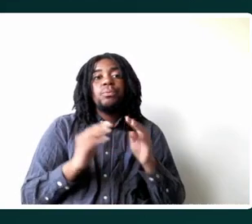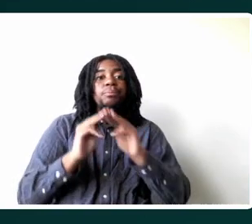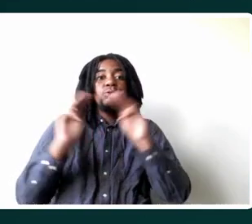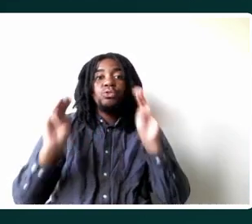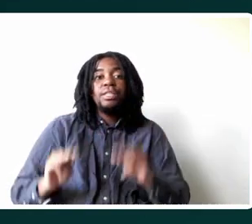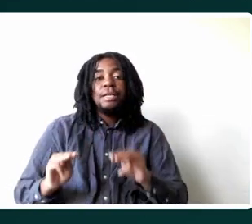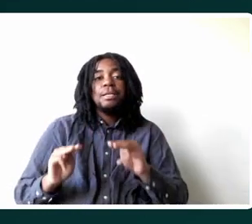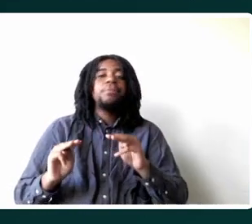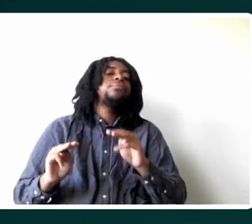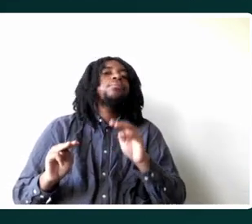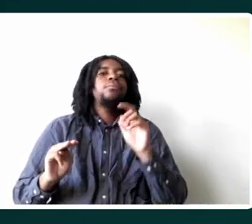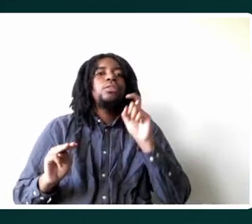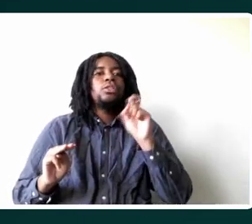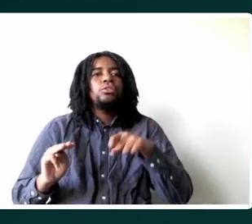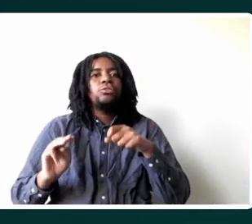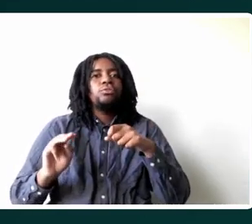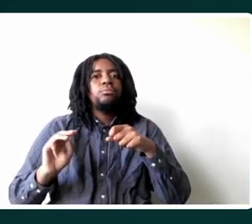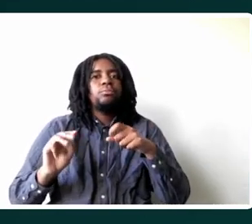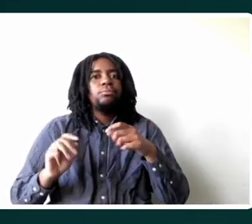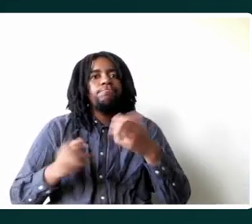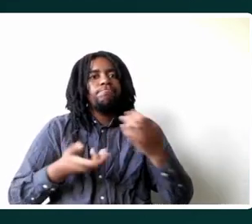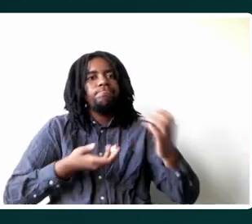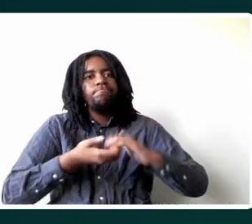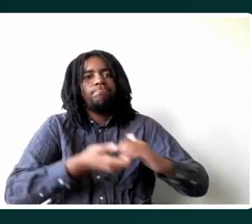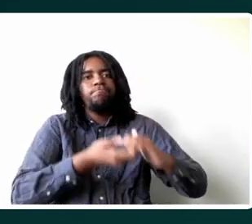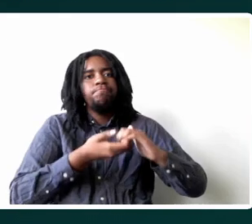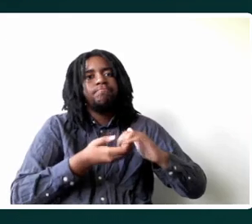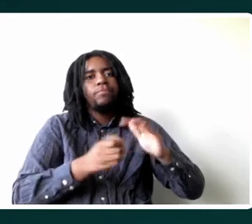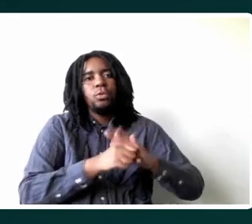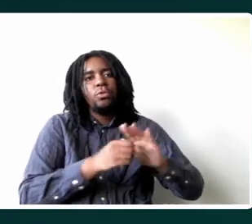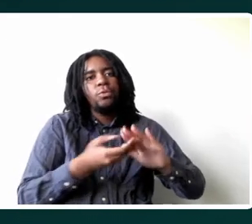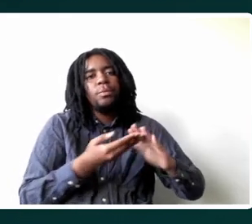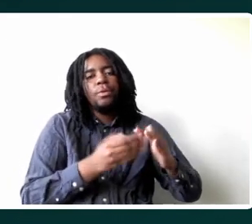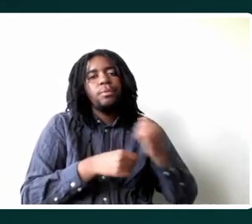with local communities to ensure that the institutions reflected and met the needs and